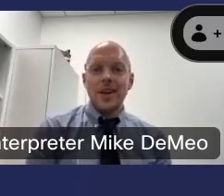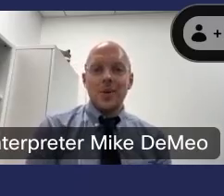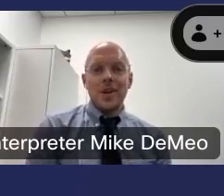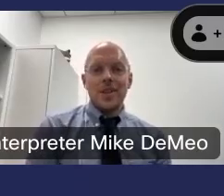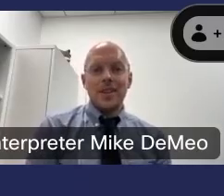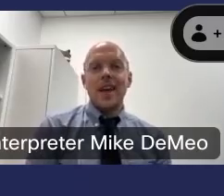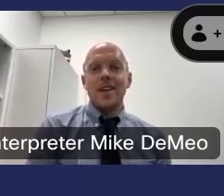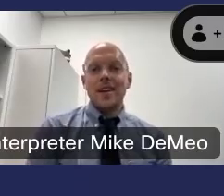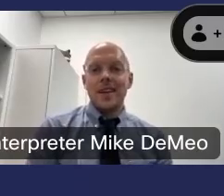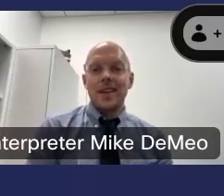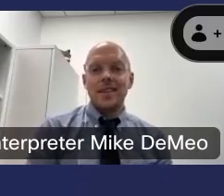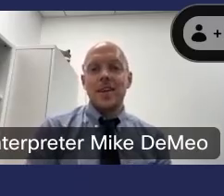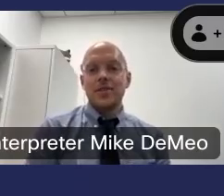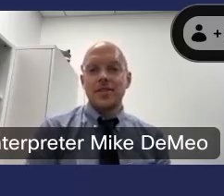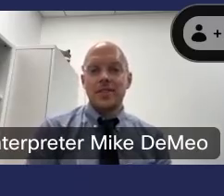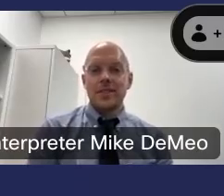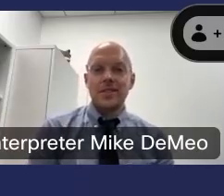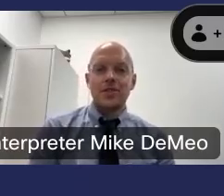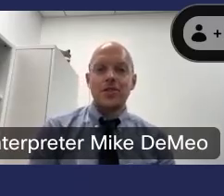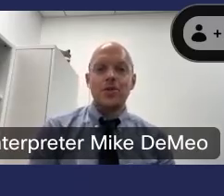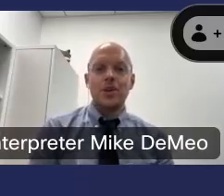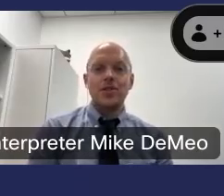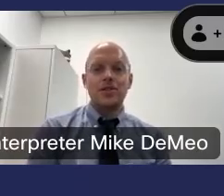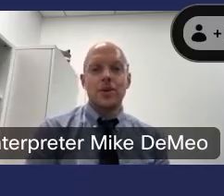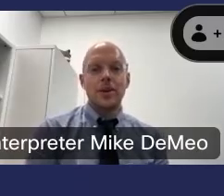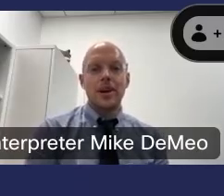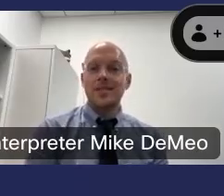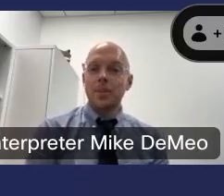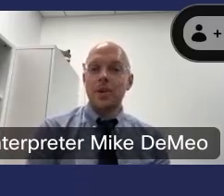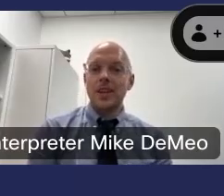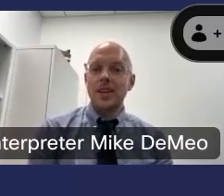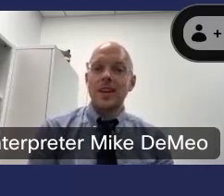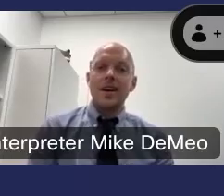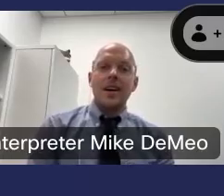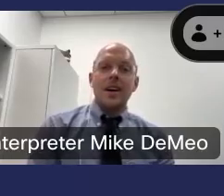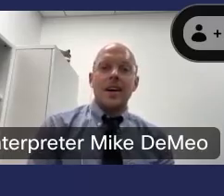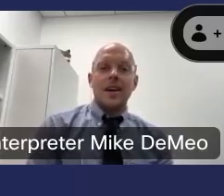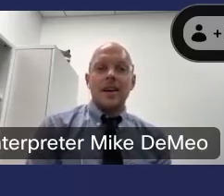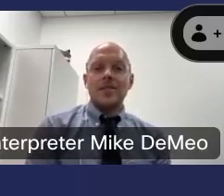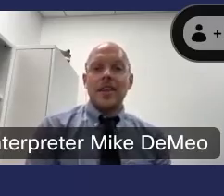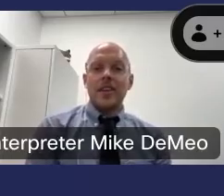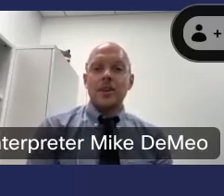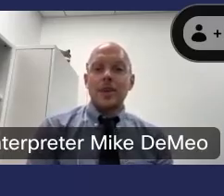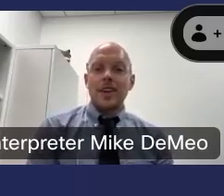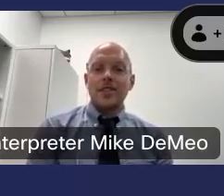with Keyla and the other sections to ensure accessibility of telecommunications,